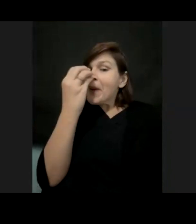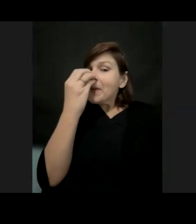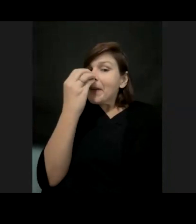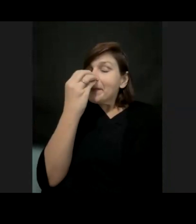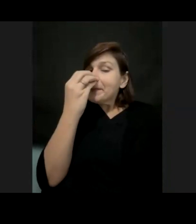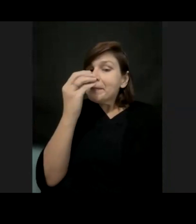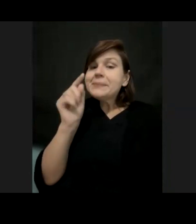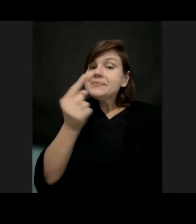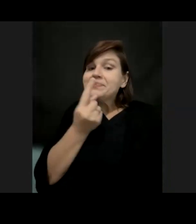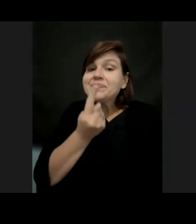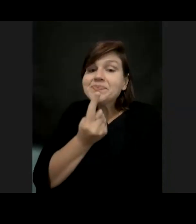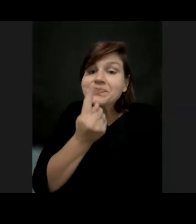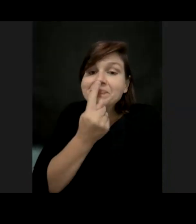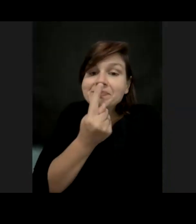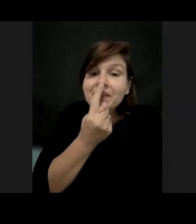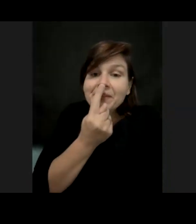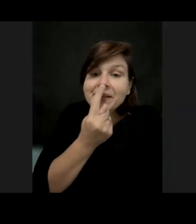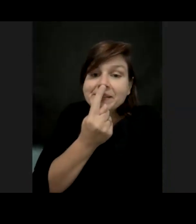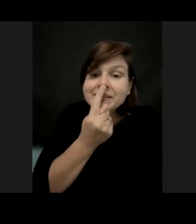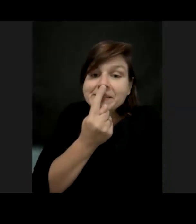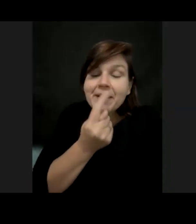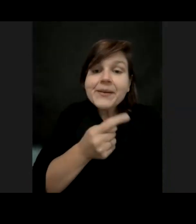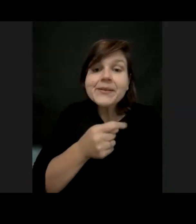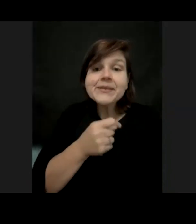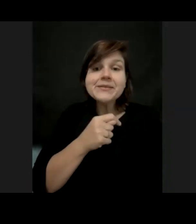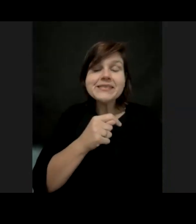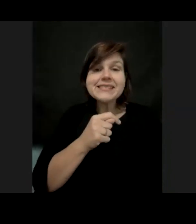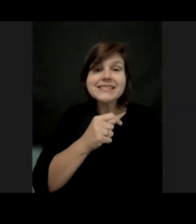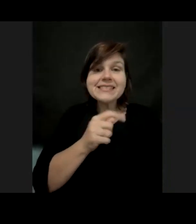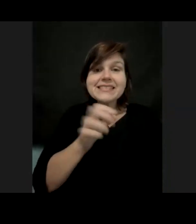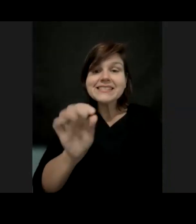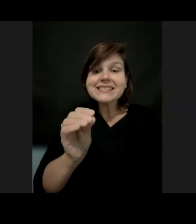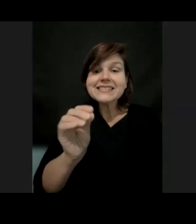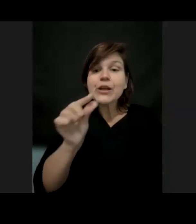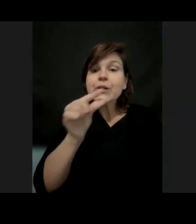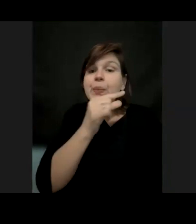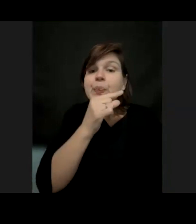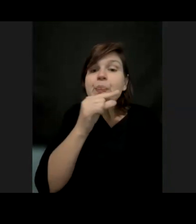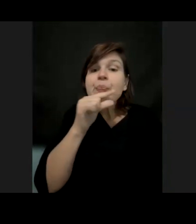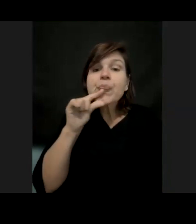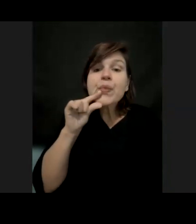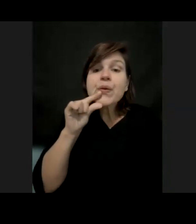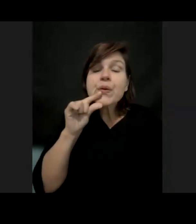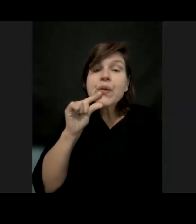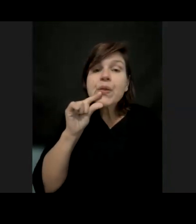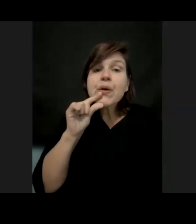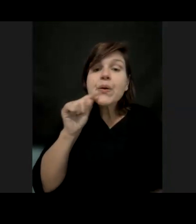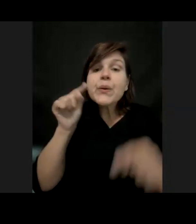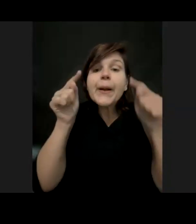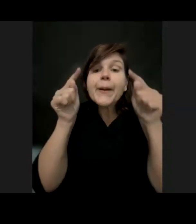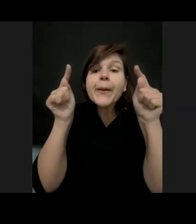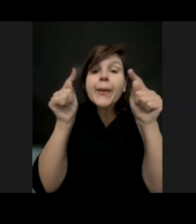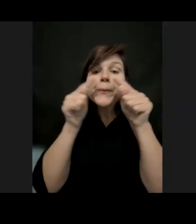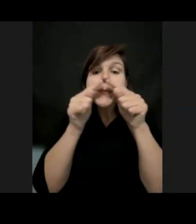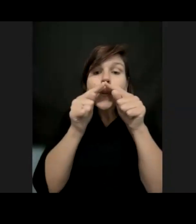Now I've got to put some glue on that, and stick it on the edge, on the pointy bit of his chin, at the very bottom.